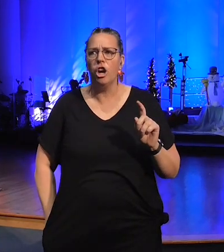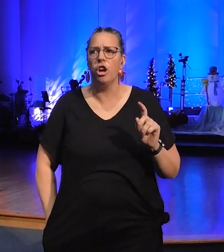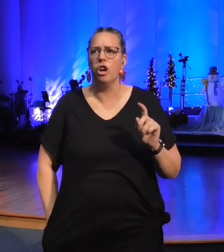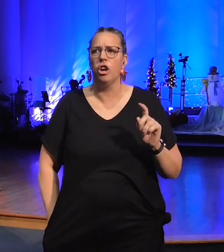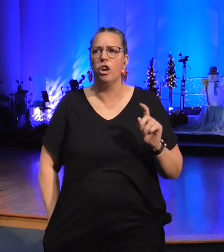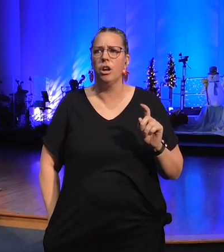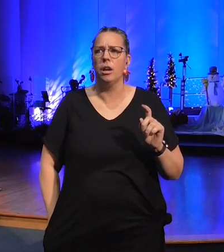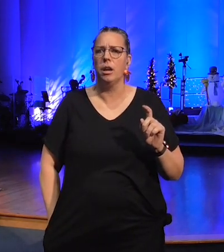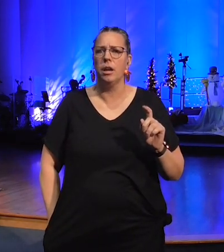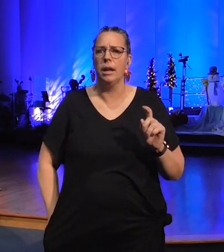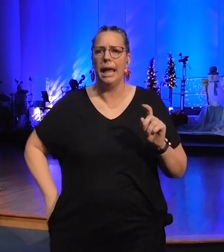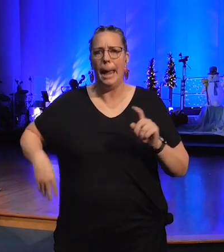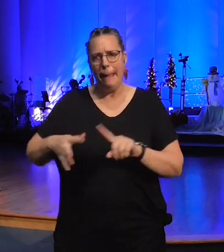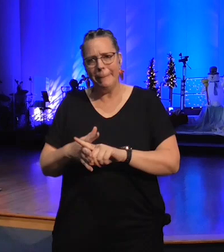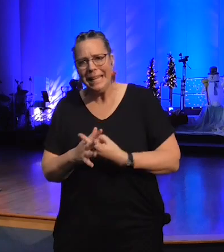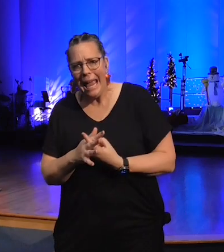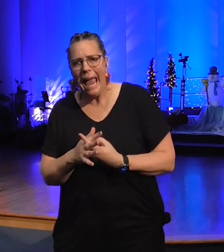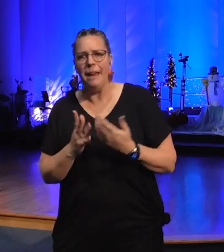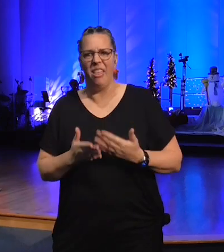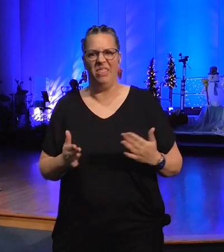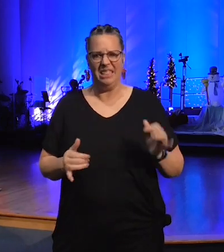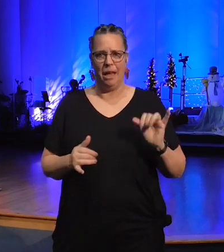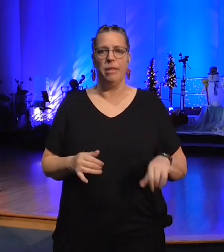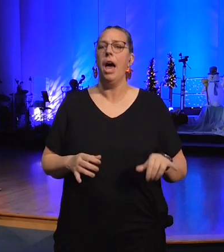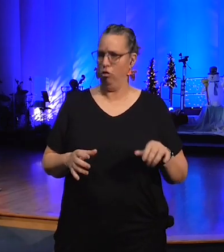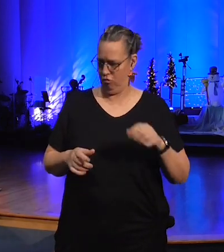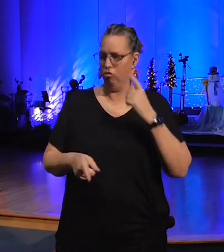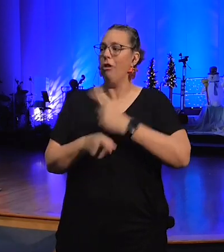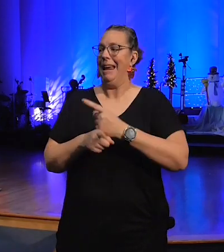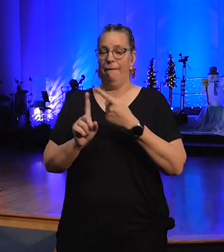research about this is find out like where it began and some of the aspects of it can